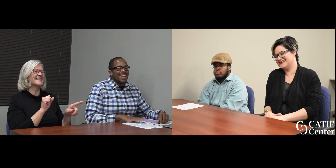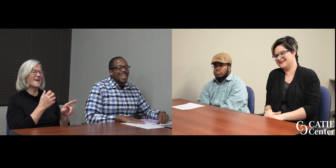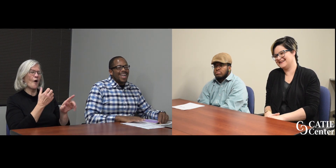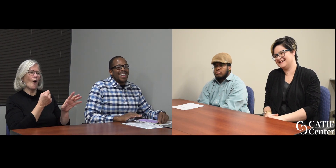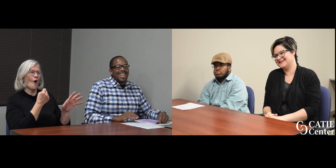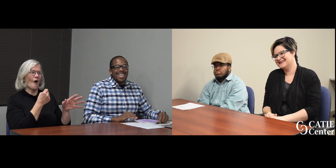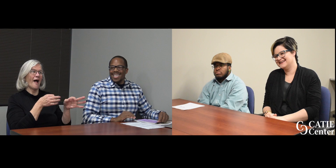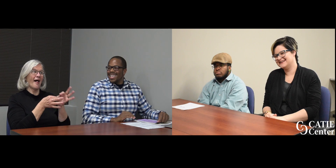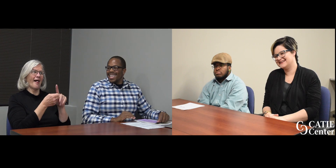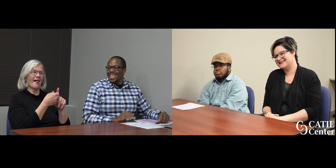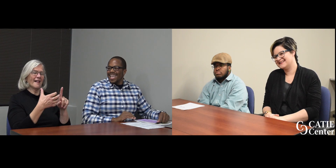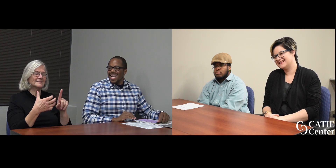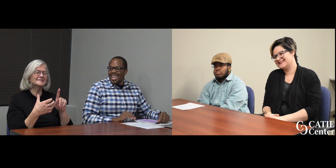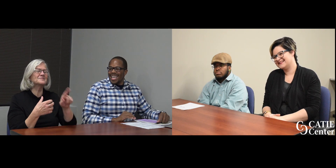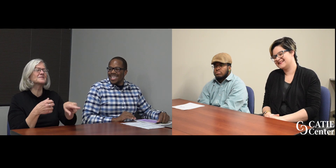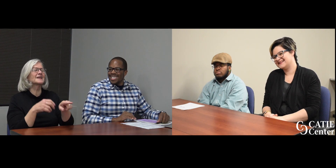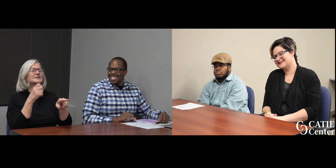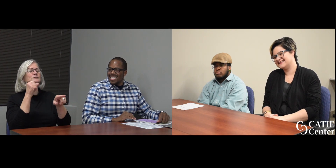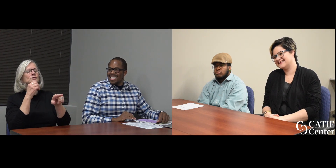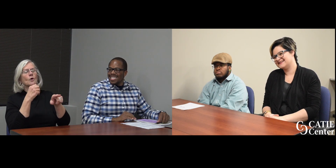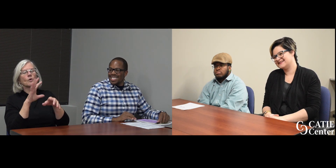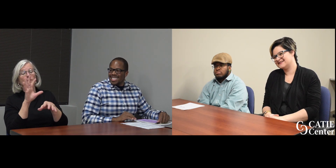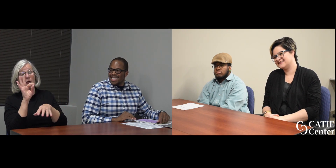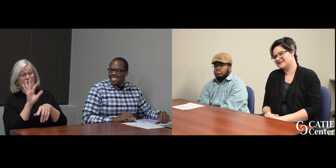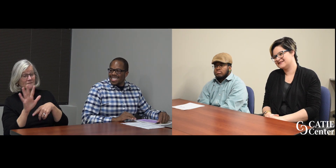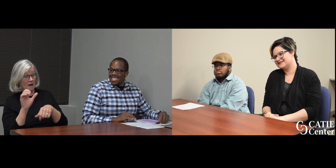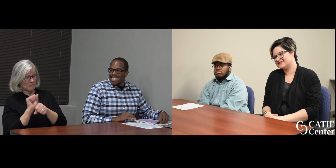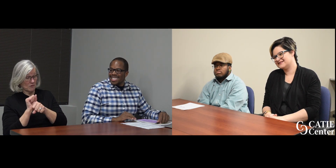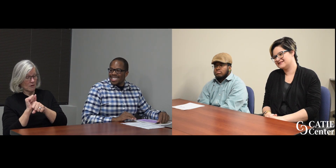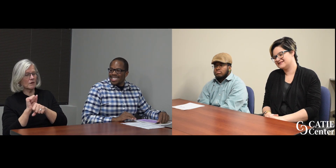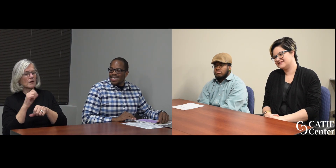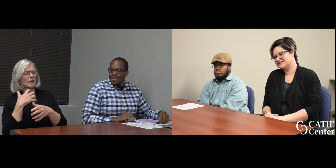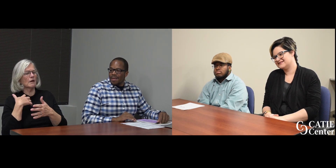Sorry.